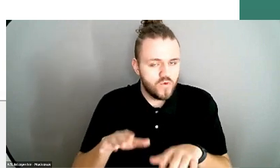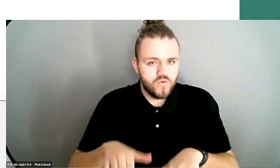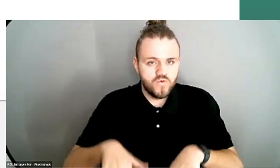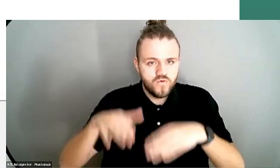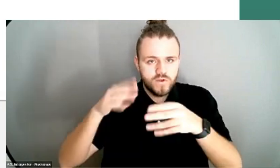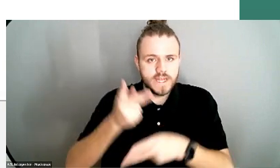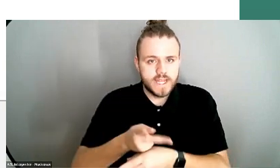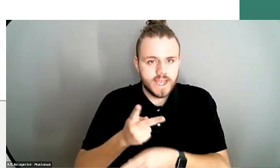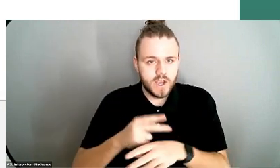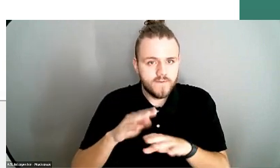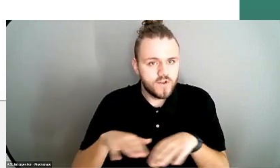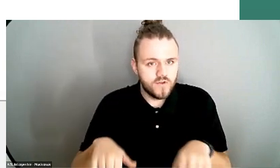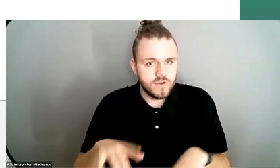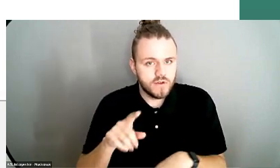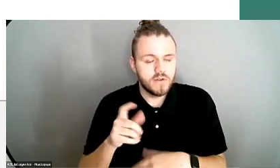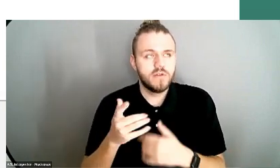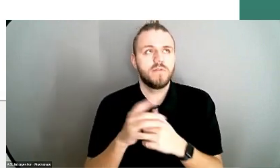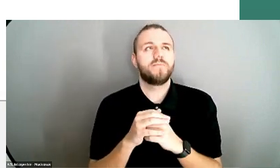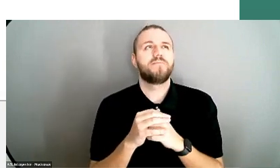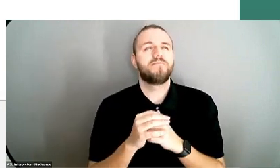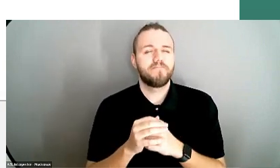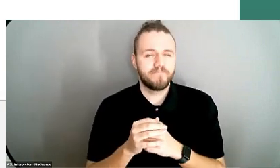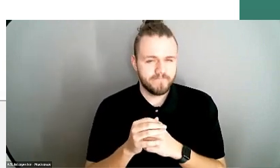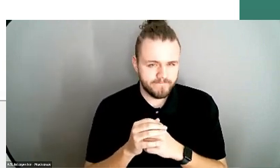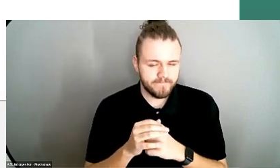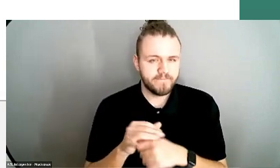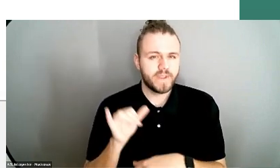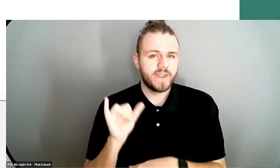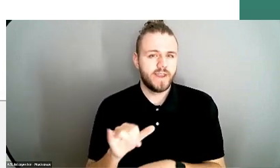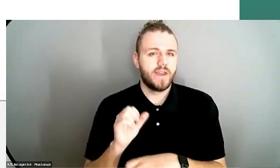And this leads to